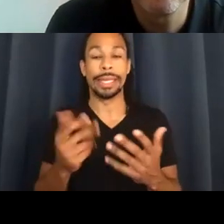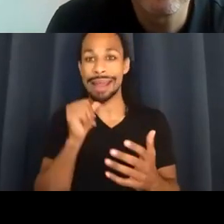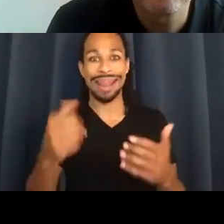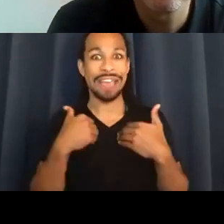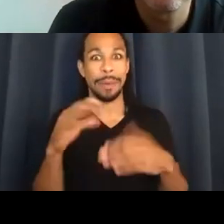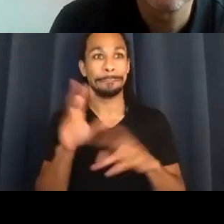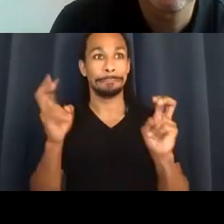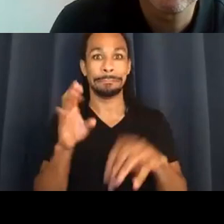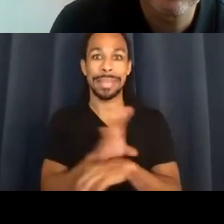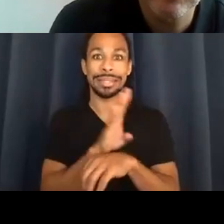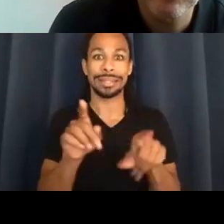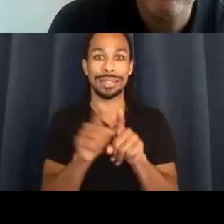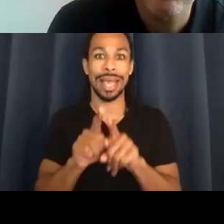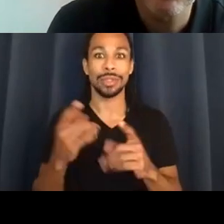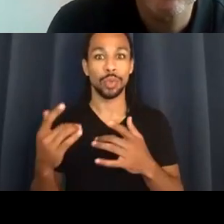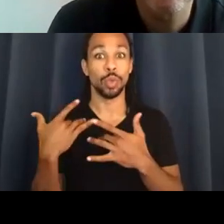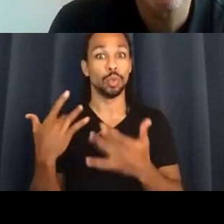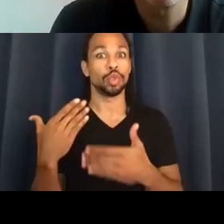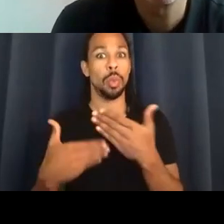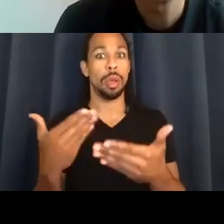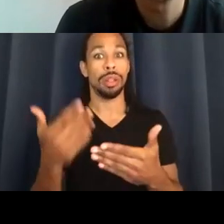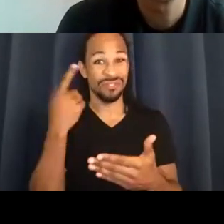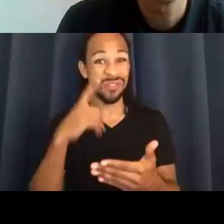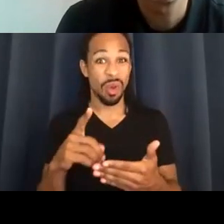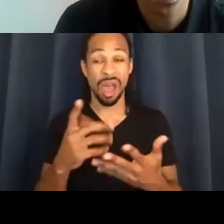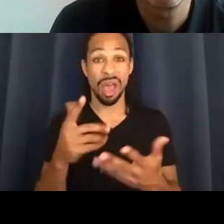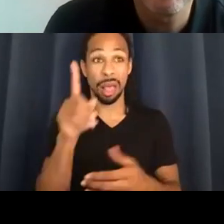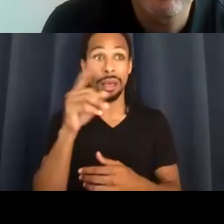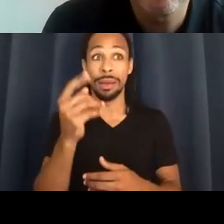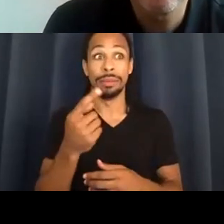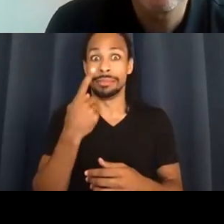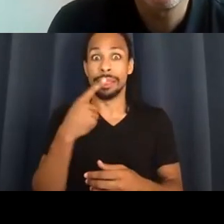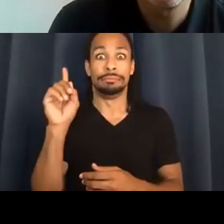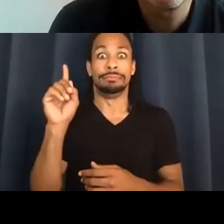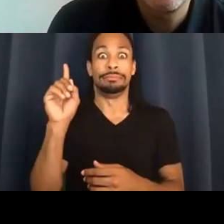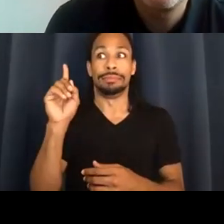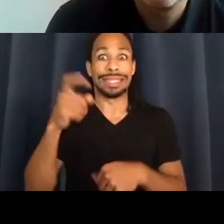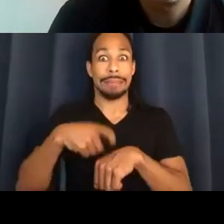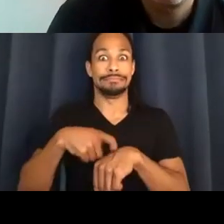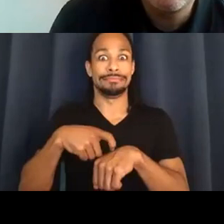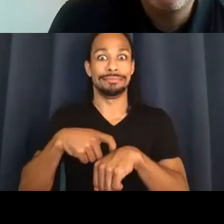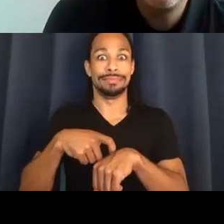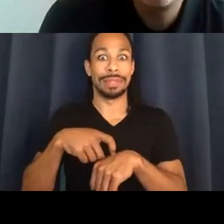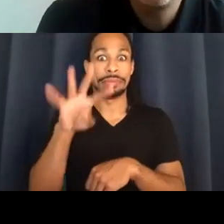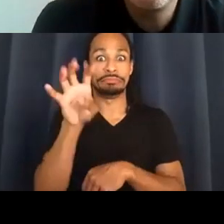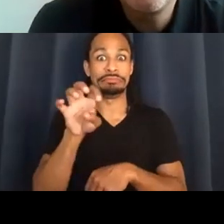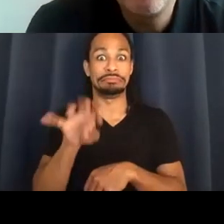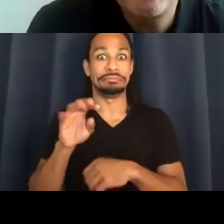indefinite period of time, yeah. 18:12:58 >> LANE CZAPLINSKI: With regard to